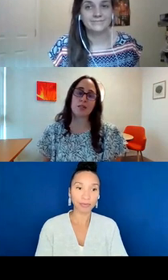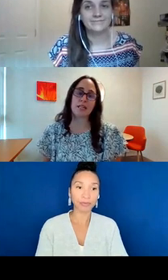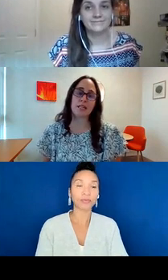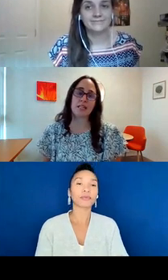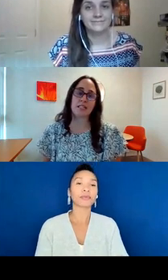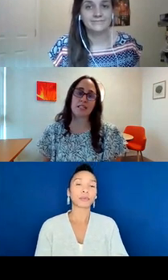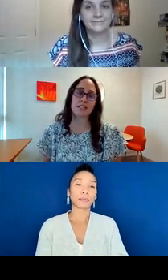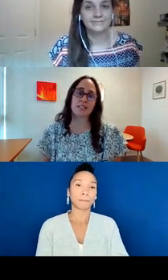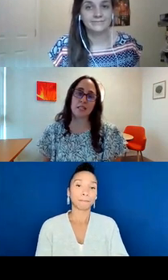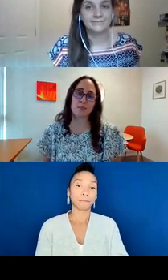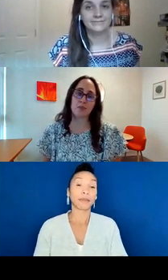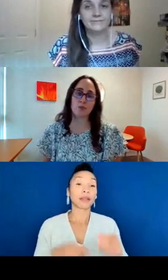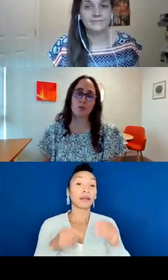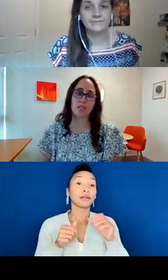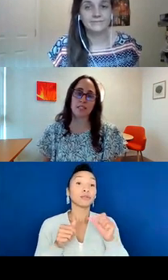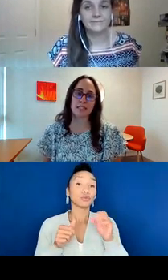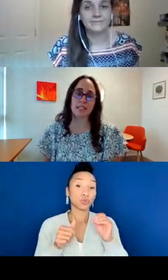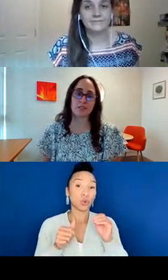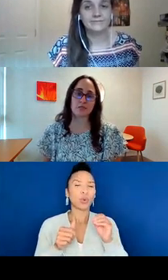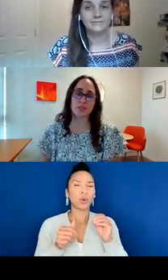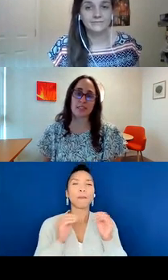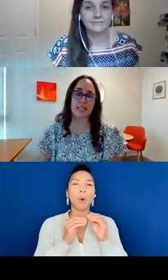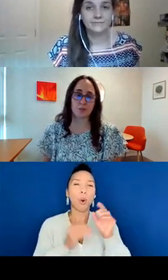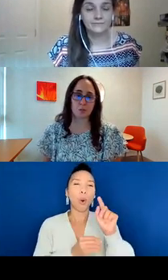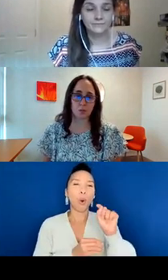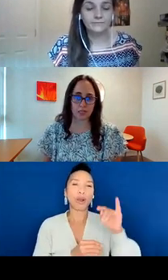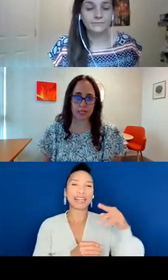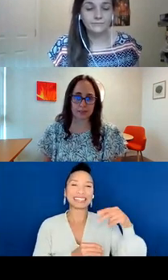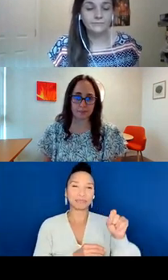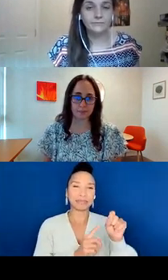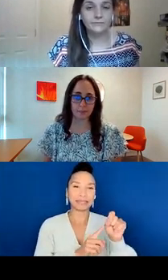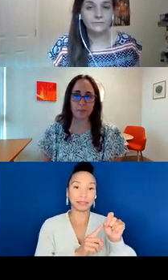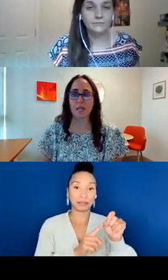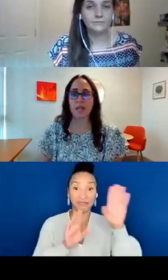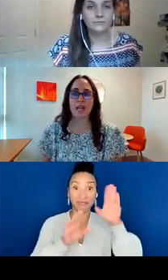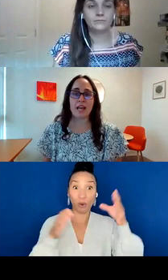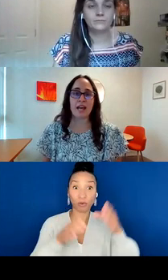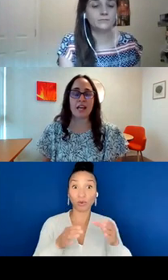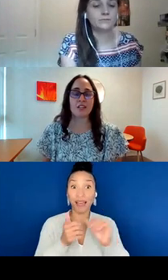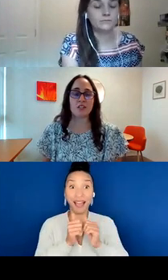The first one is tips for successful data reporting.